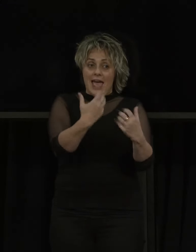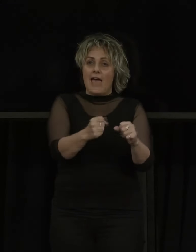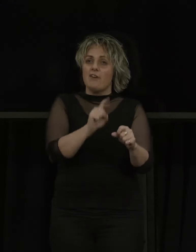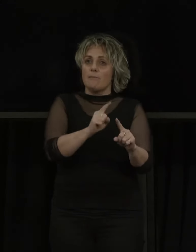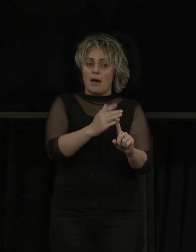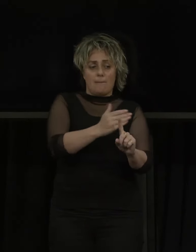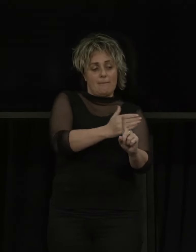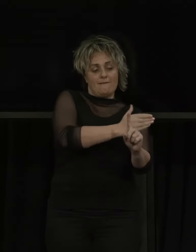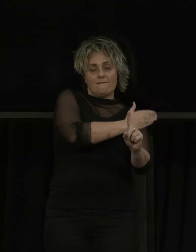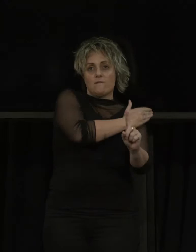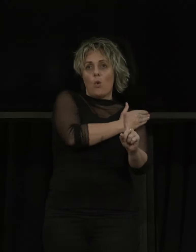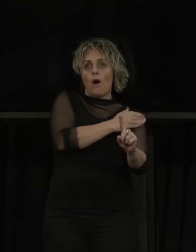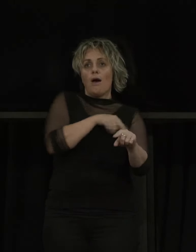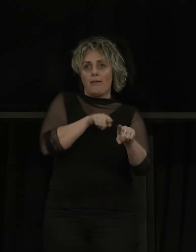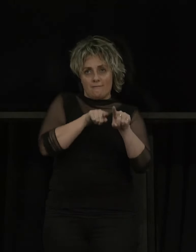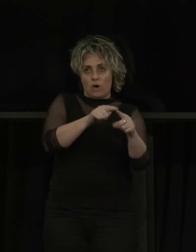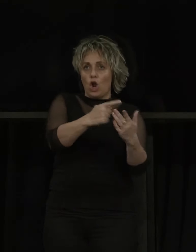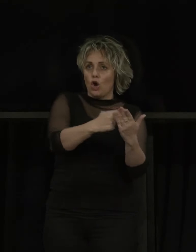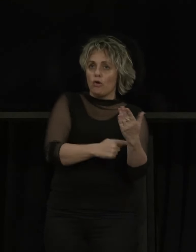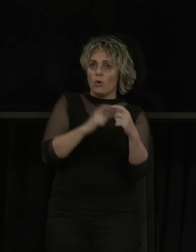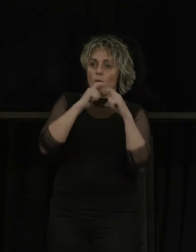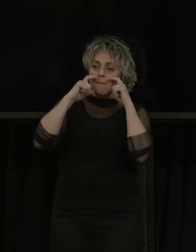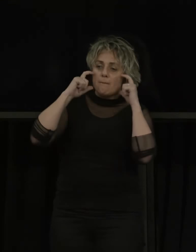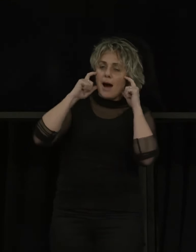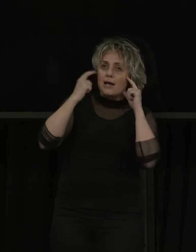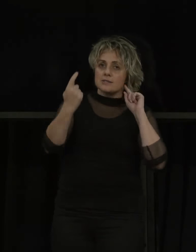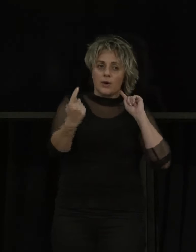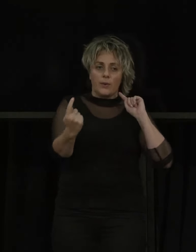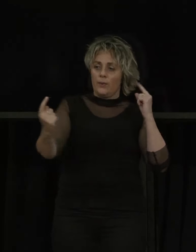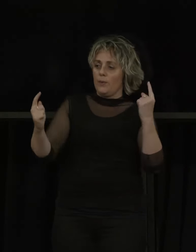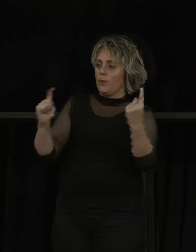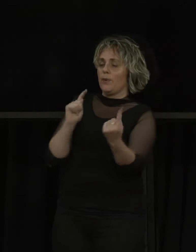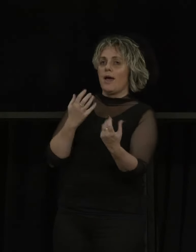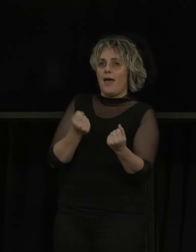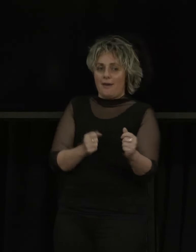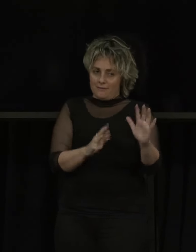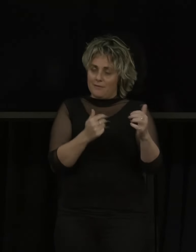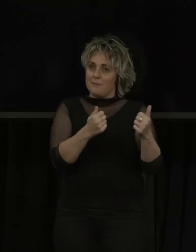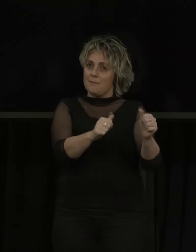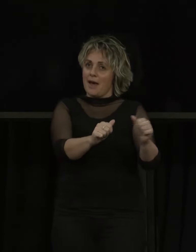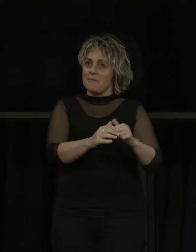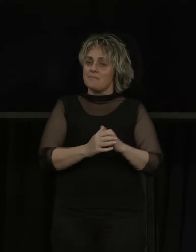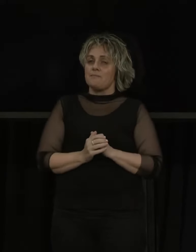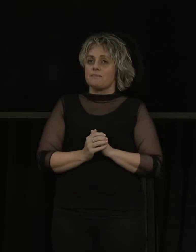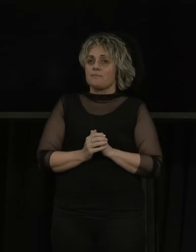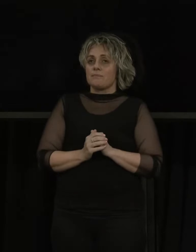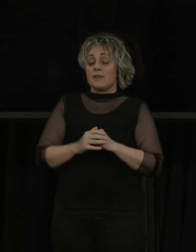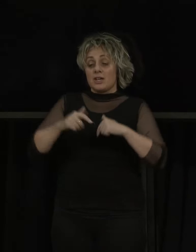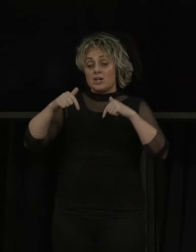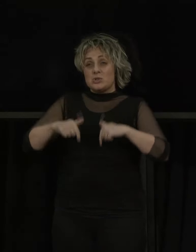indication so far is that prior to receiving positive tests,